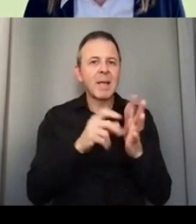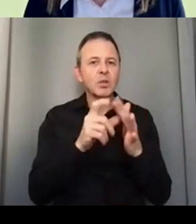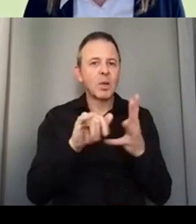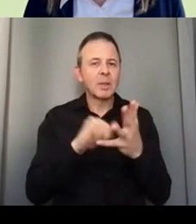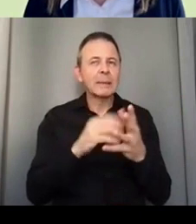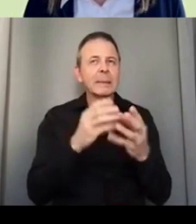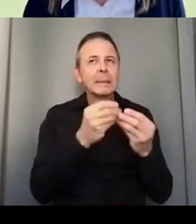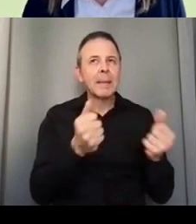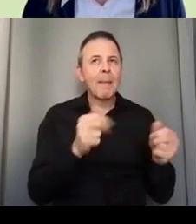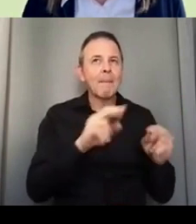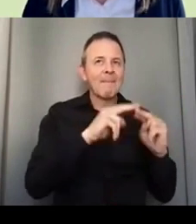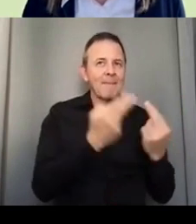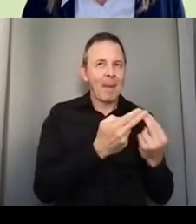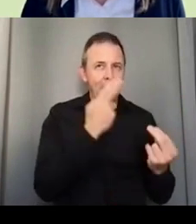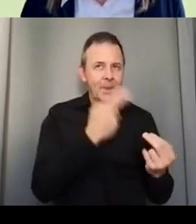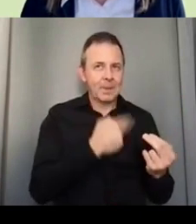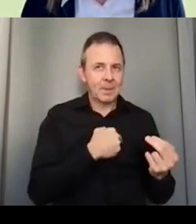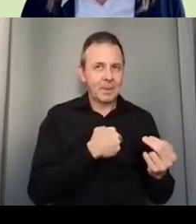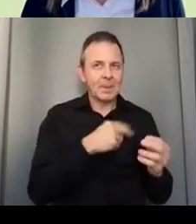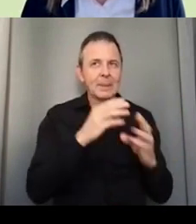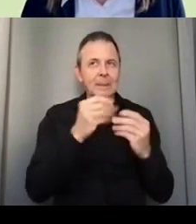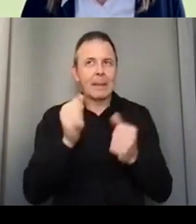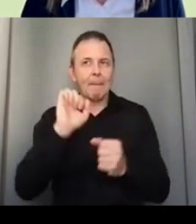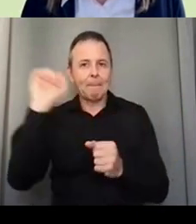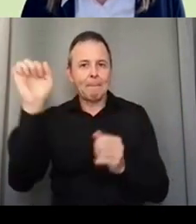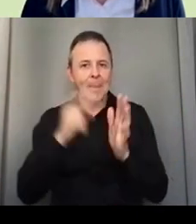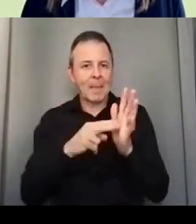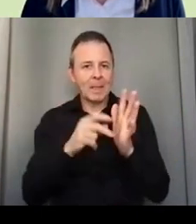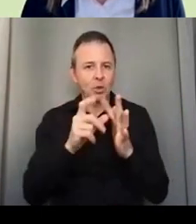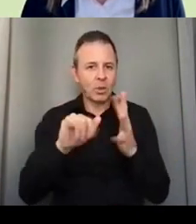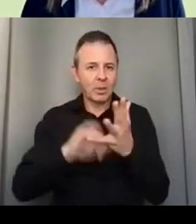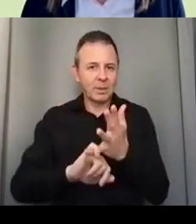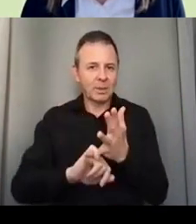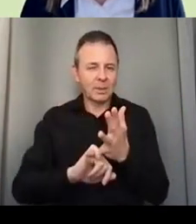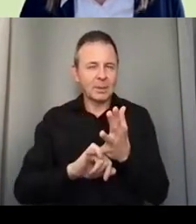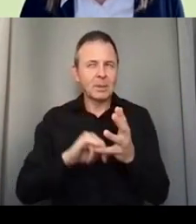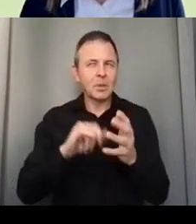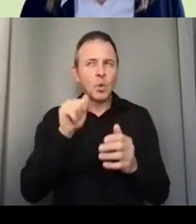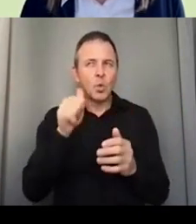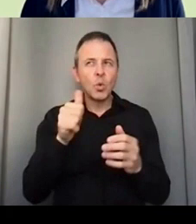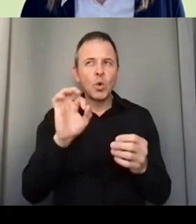things are NDIS business and it's always good to not blur those lines so if